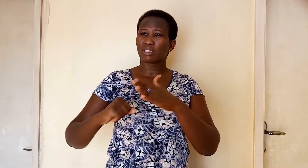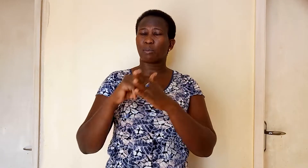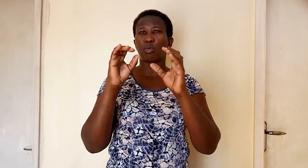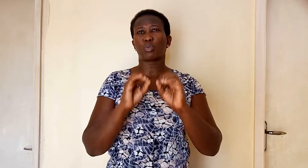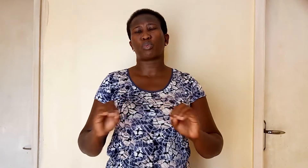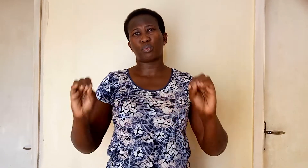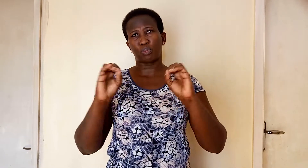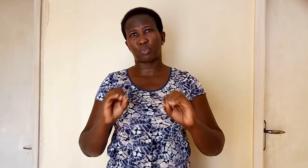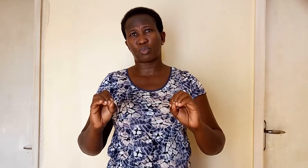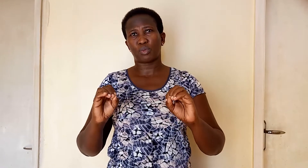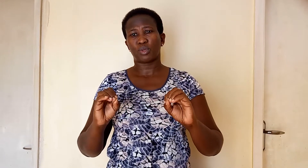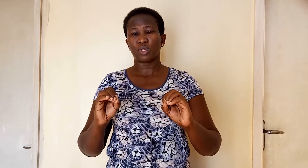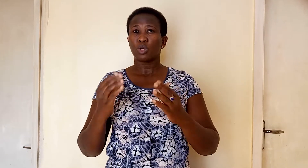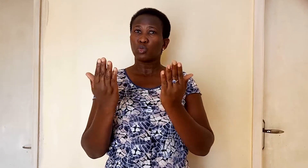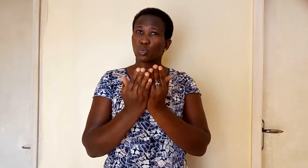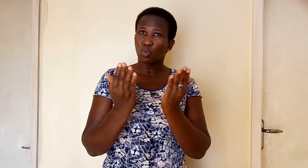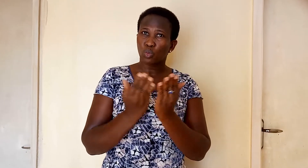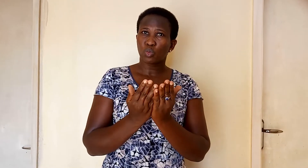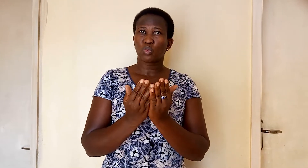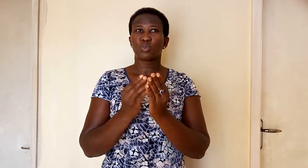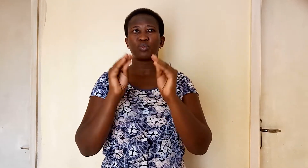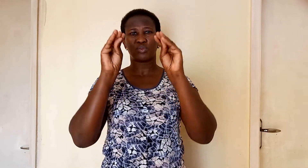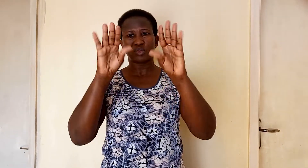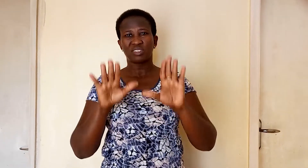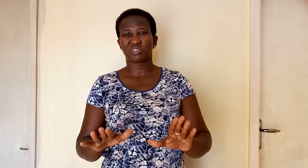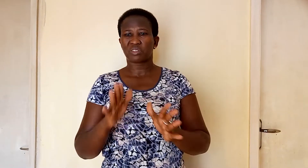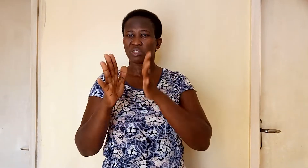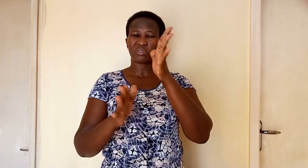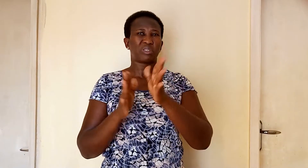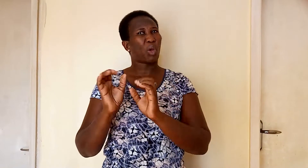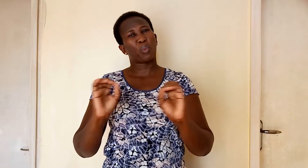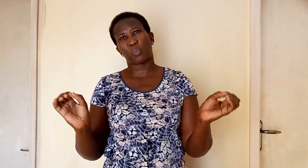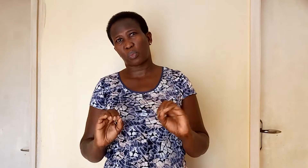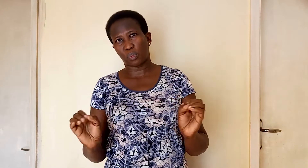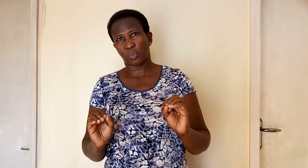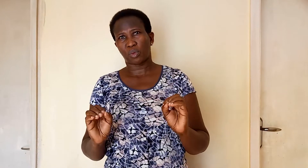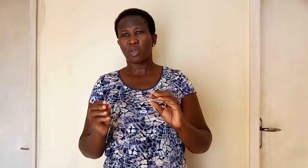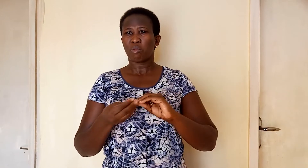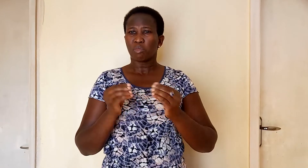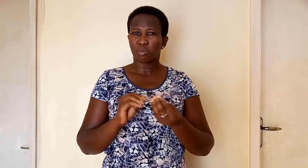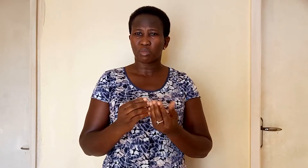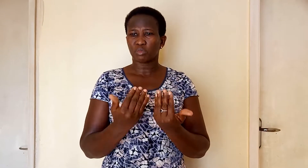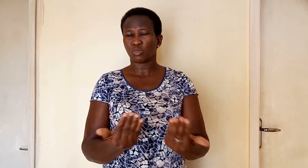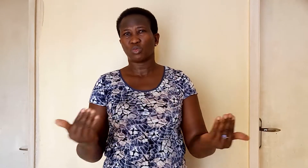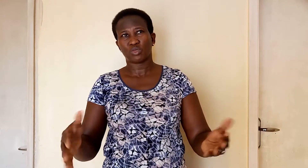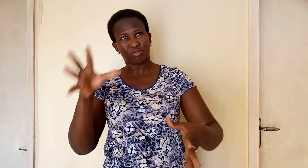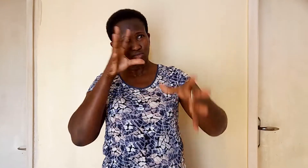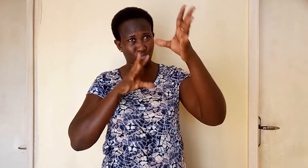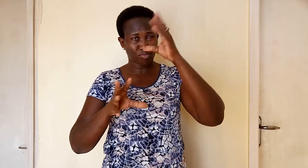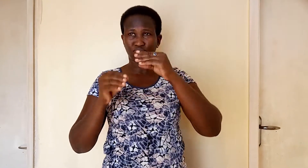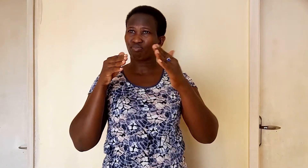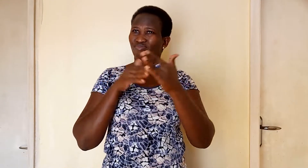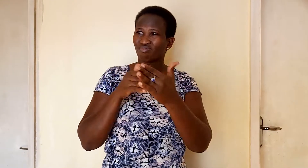and no support from the government. Many teachers at schools of the Deaf do not sign. It is a problem for students as it poses